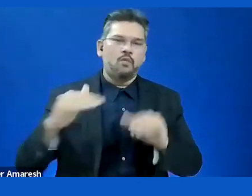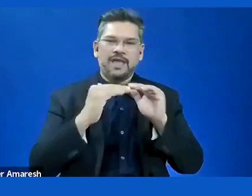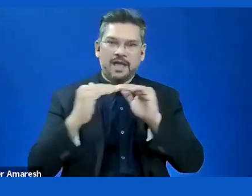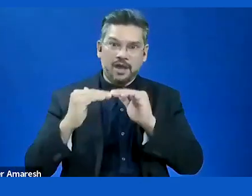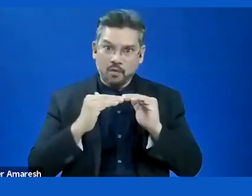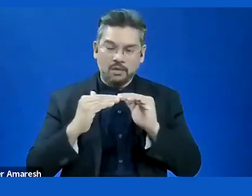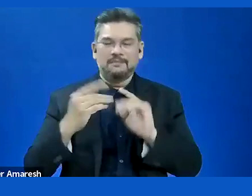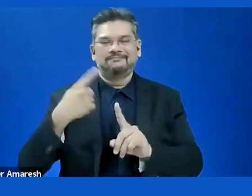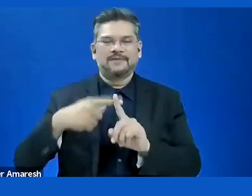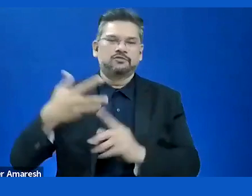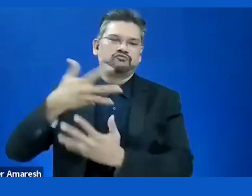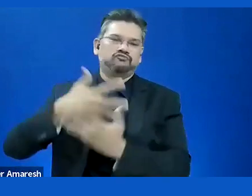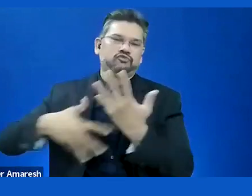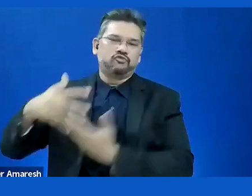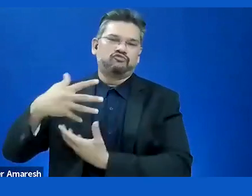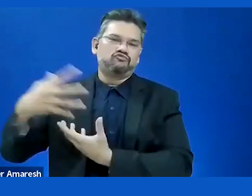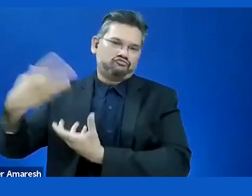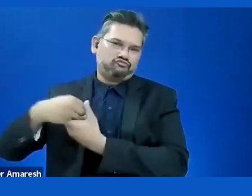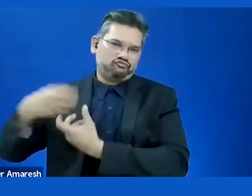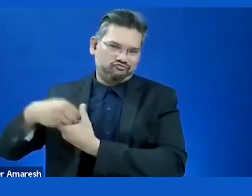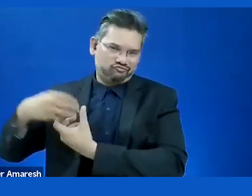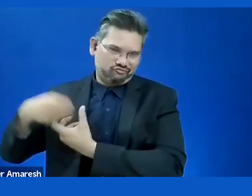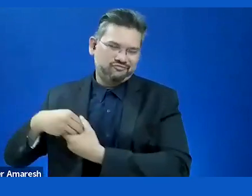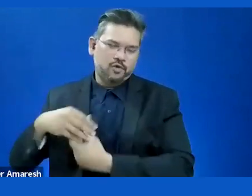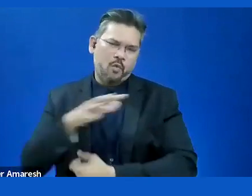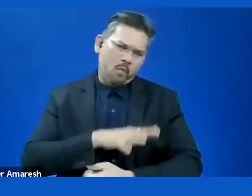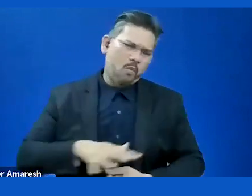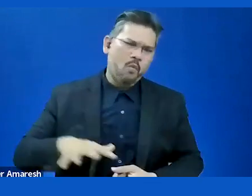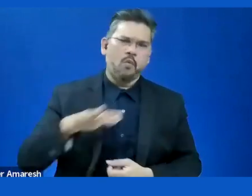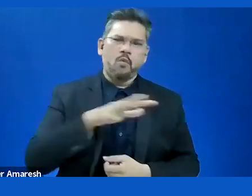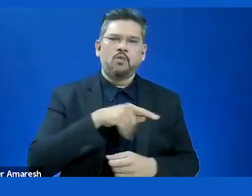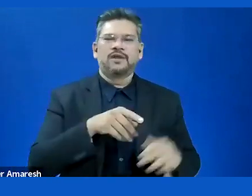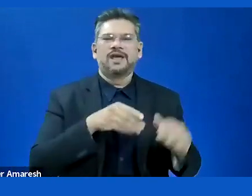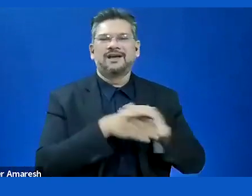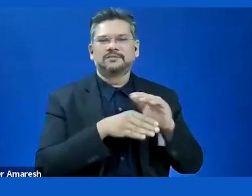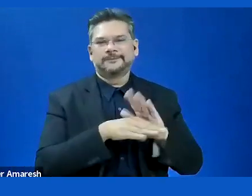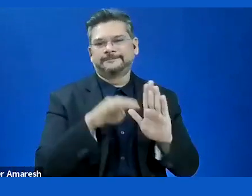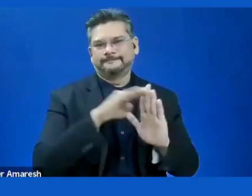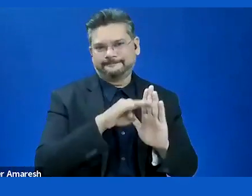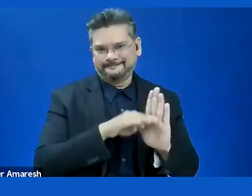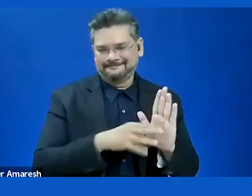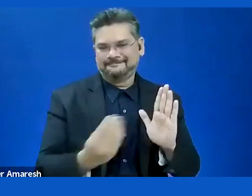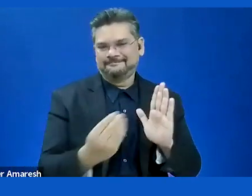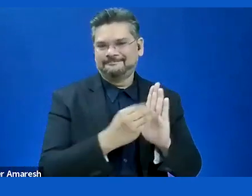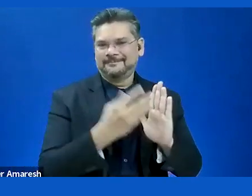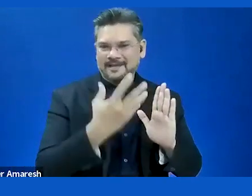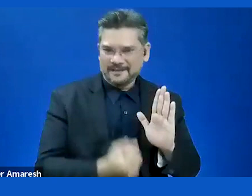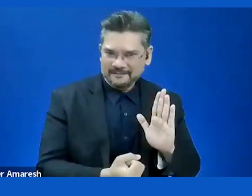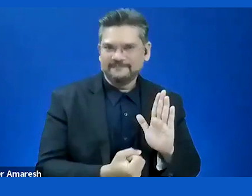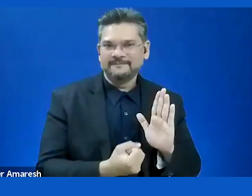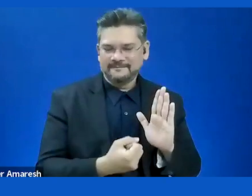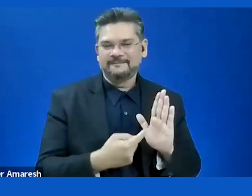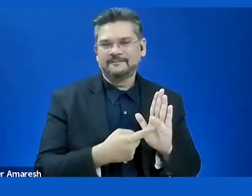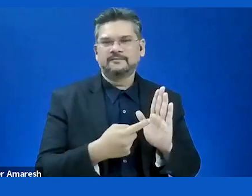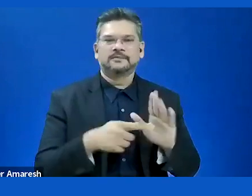set out accessibility requirements, based on the principles of perceivability, operability, and